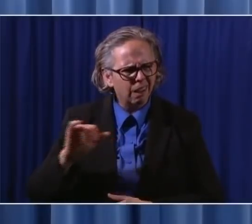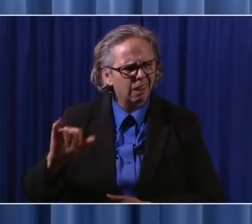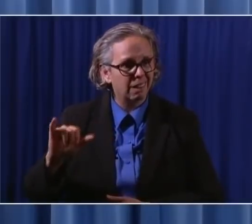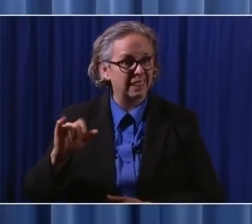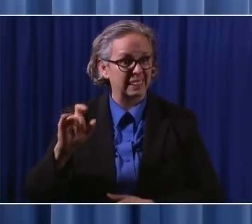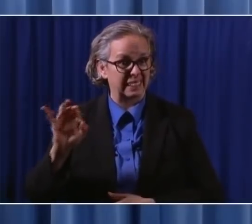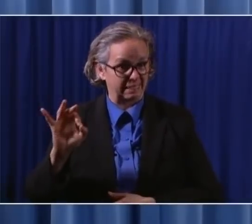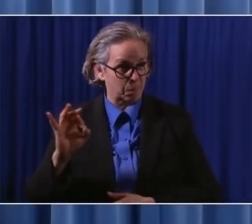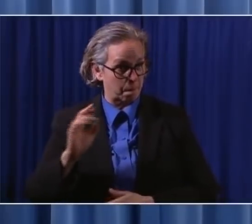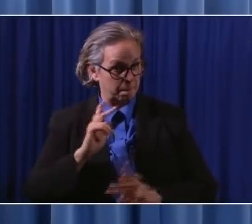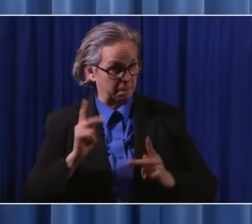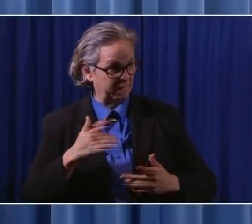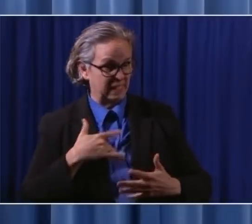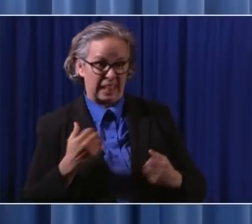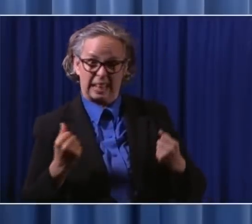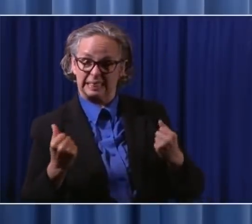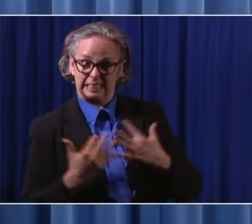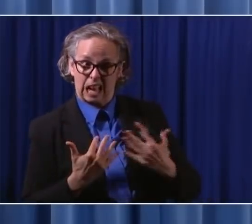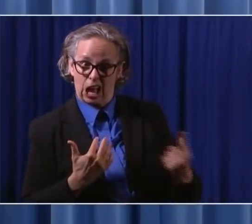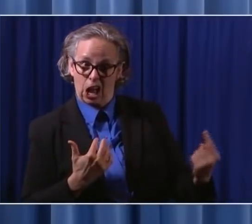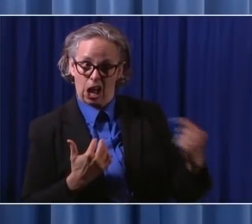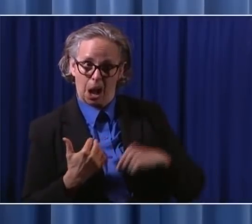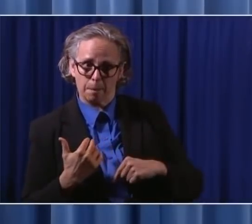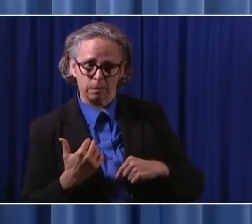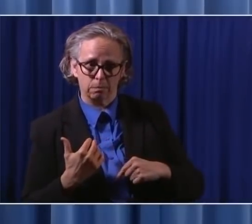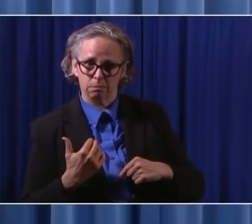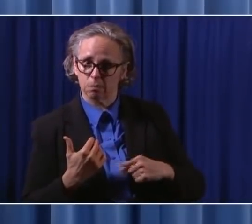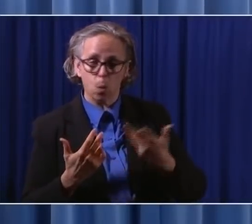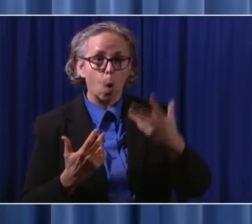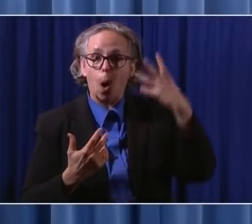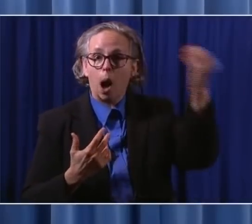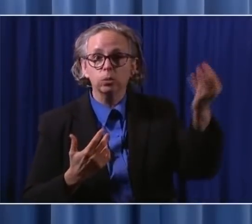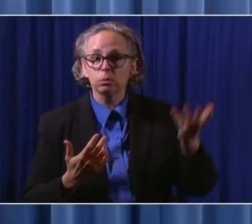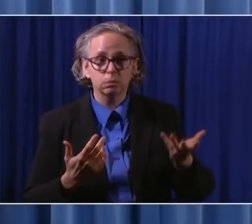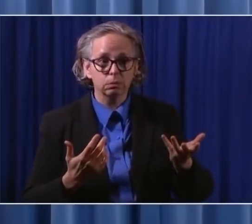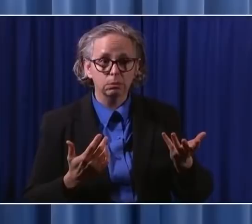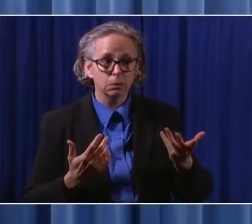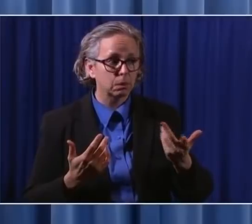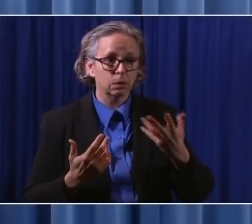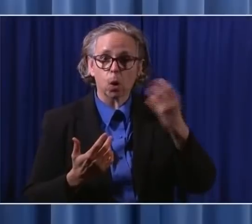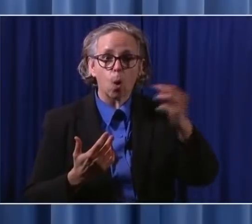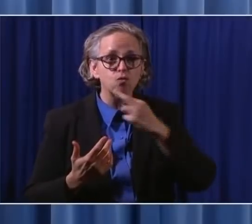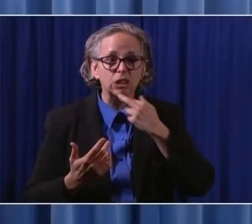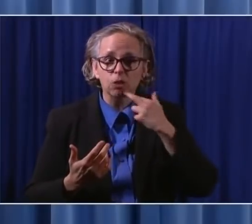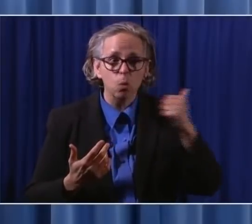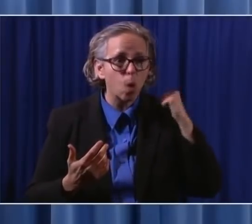CONVERSATION WITH FOLKS WITH RESTAURANTS AND BARS. ONE PERSON SAID IT PRETTY ELOQUENTLY. PEOPLE ARE SCARED